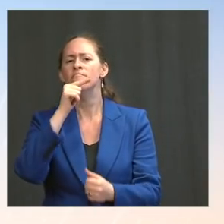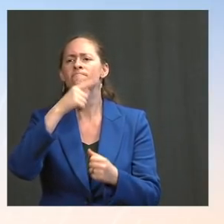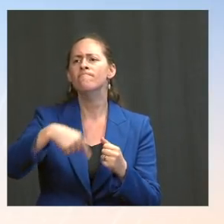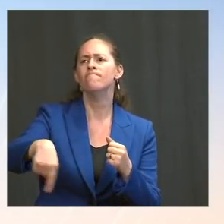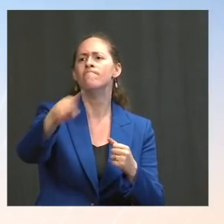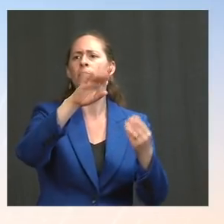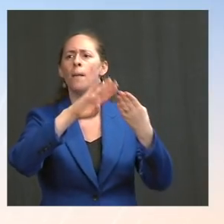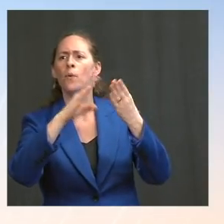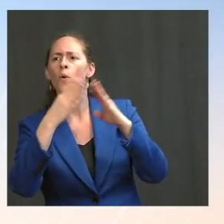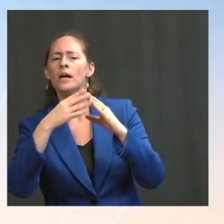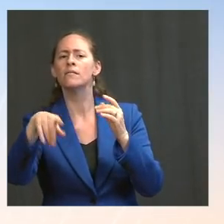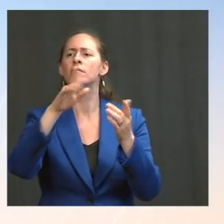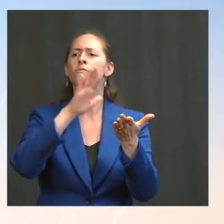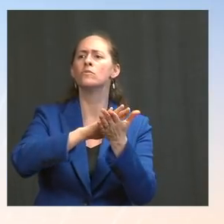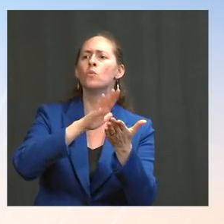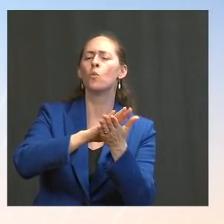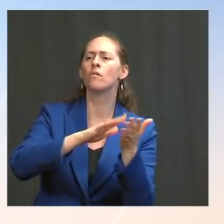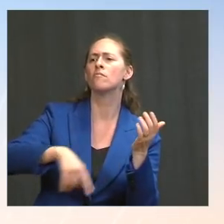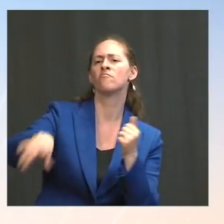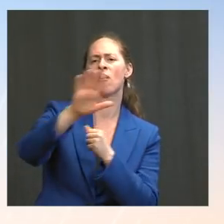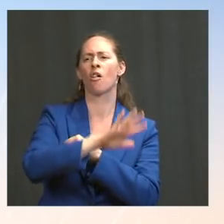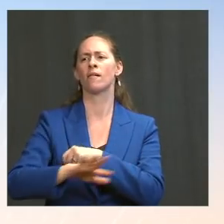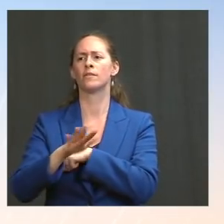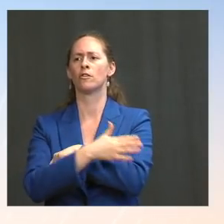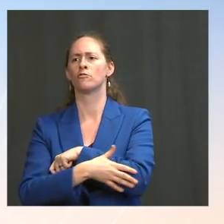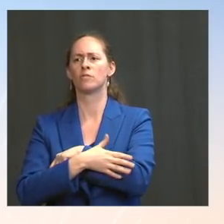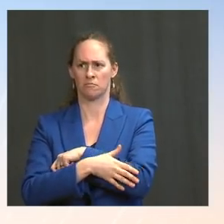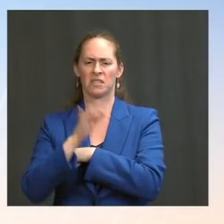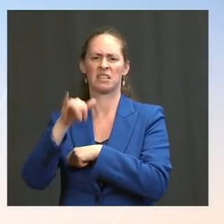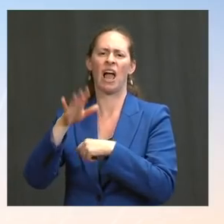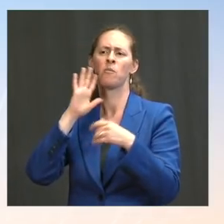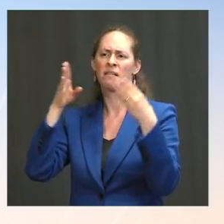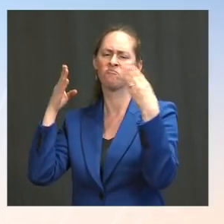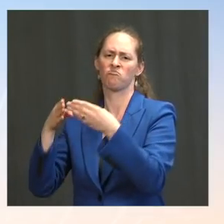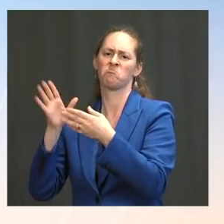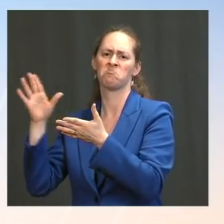But I think that would be the focus of his remarks. Go ahead. The Press: On Afghanistan, the President said, earlier,